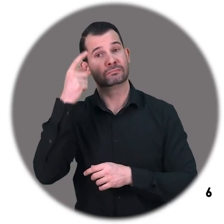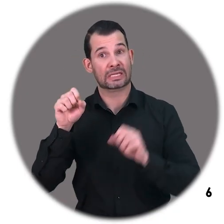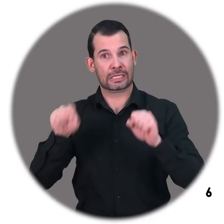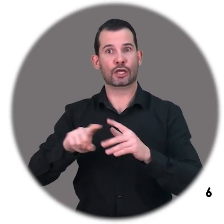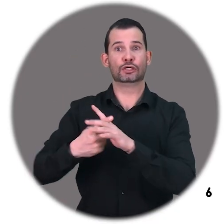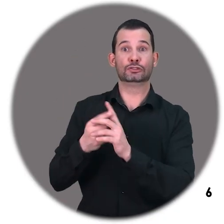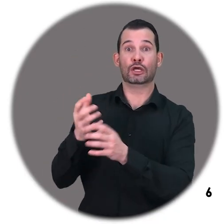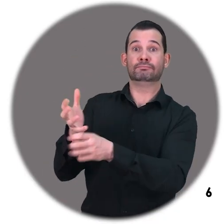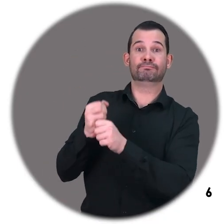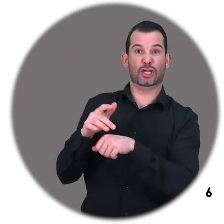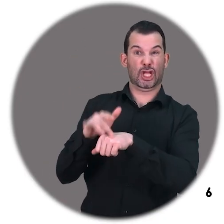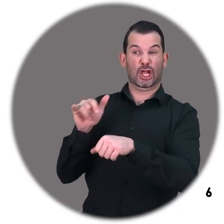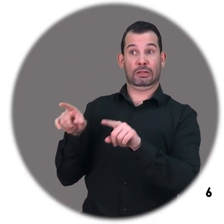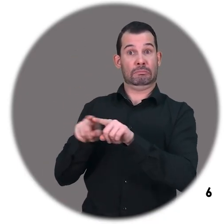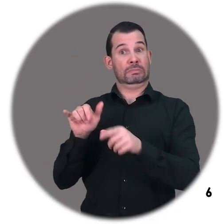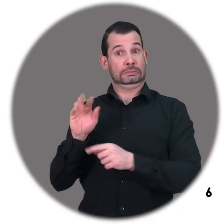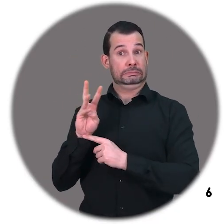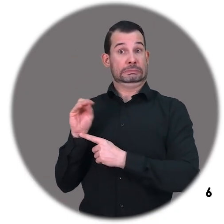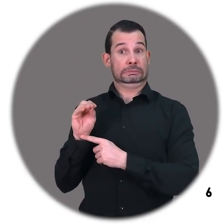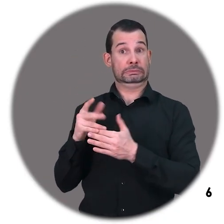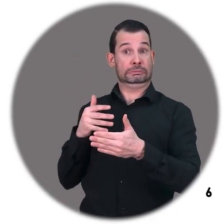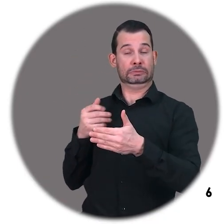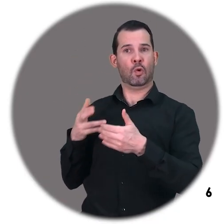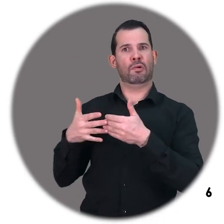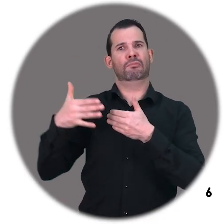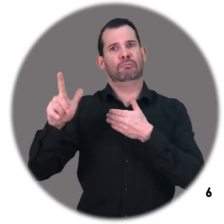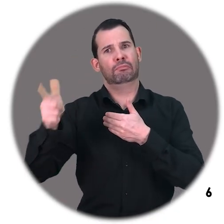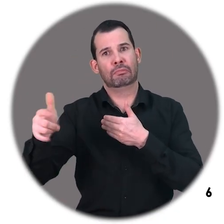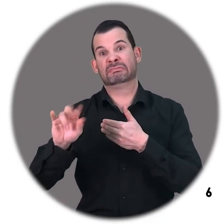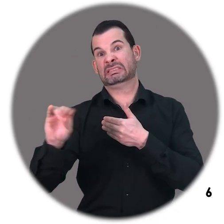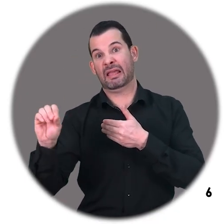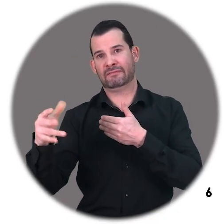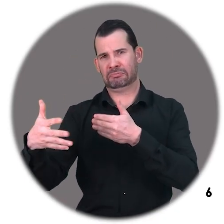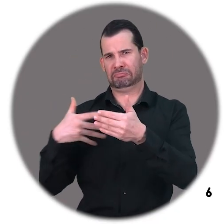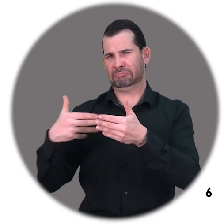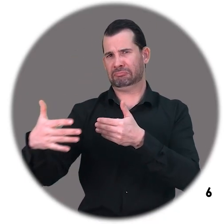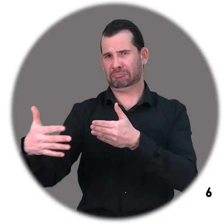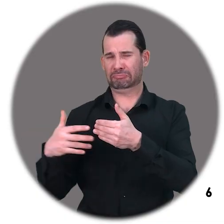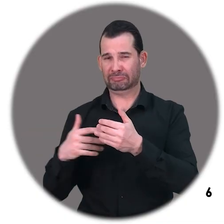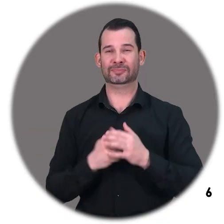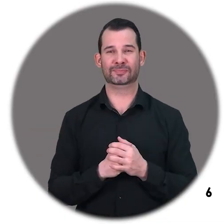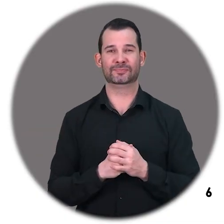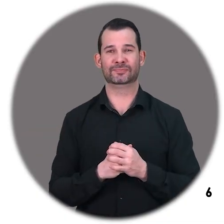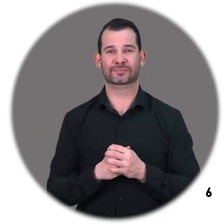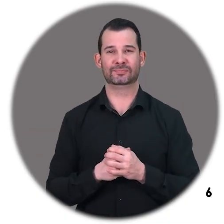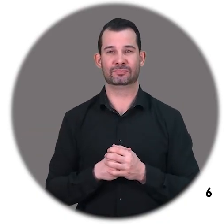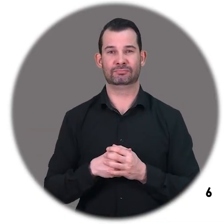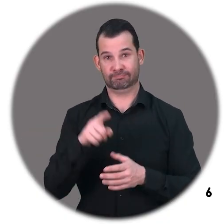However, you can start receiving it as early as 60 or as late as 70.